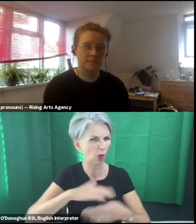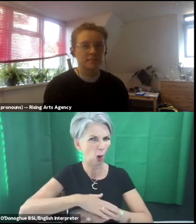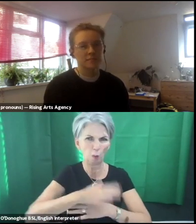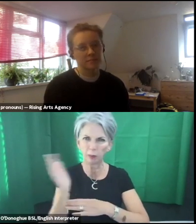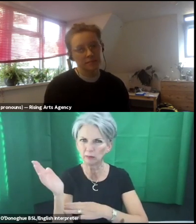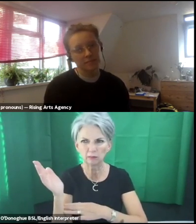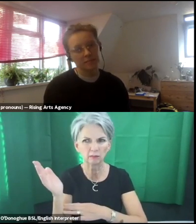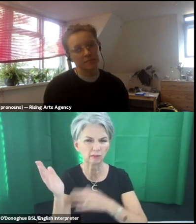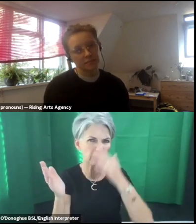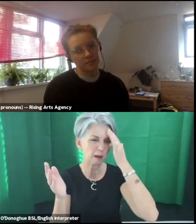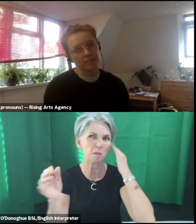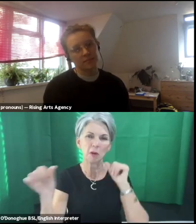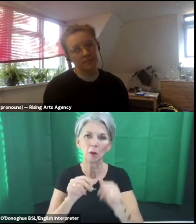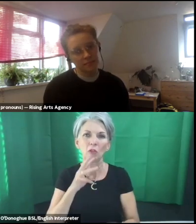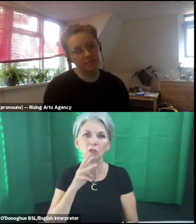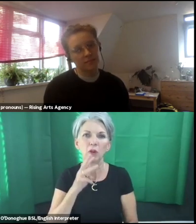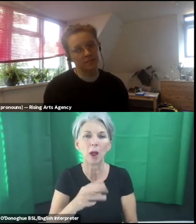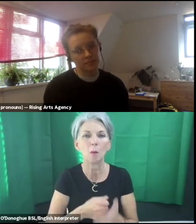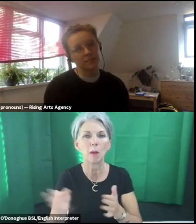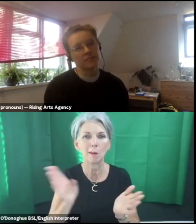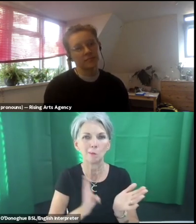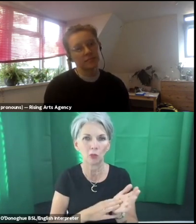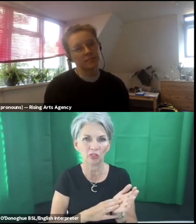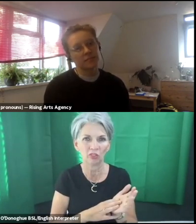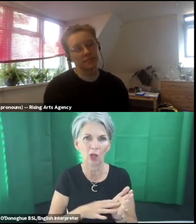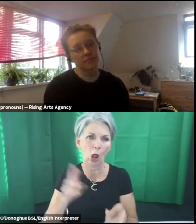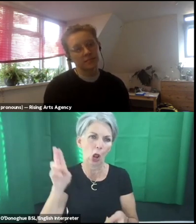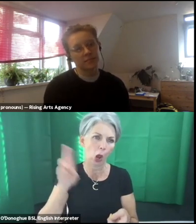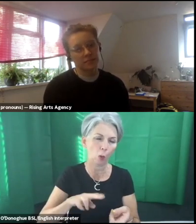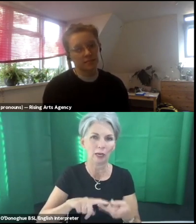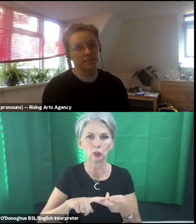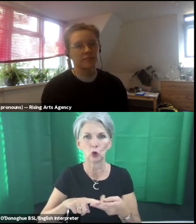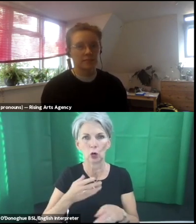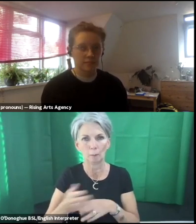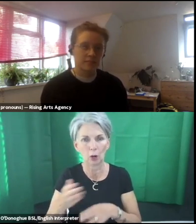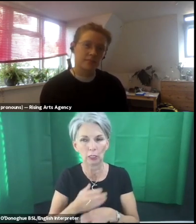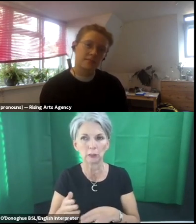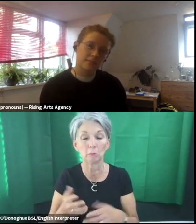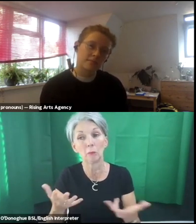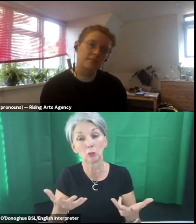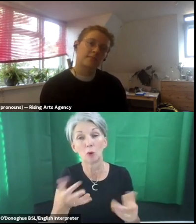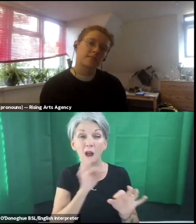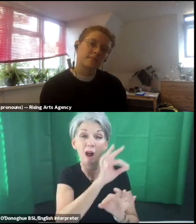So if you're unemployed or very low wage, you pay £3 a month. But the ask is that people pay an hour's wages a month from that, it's an